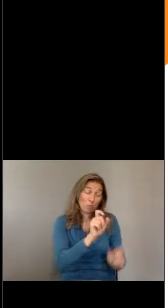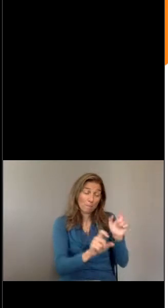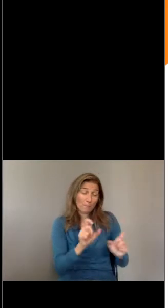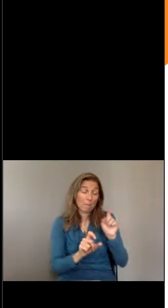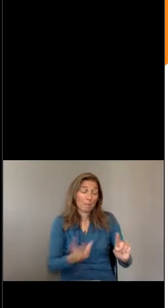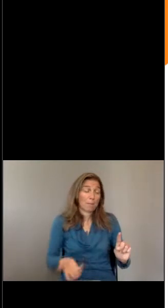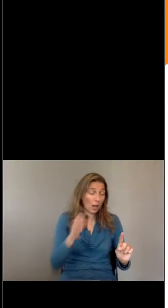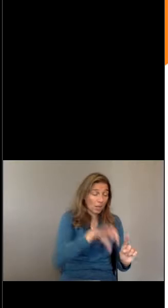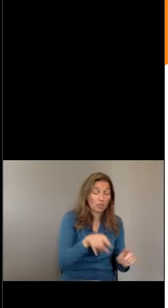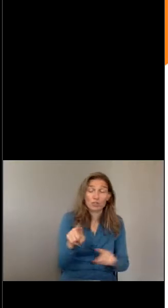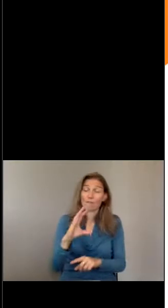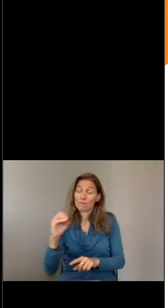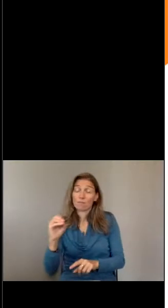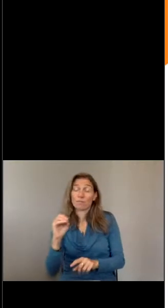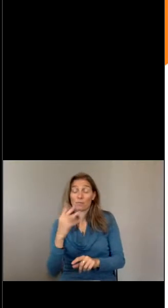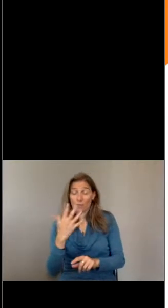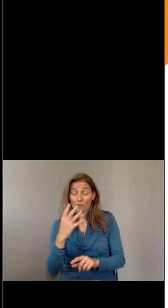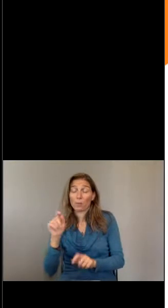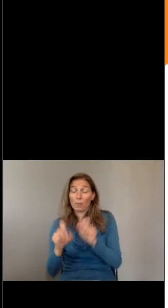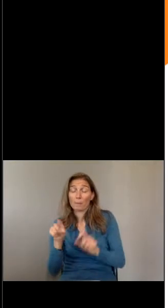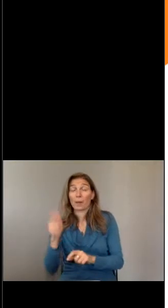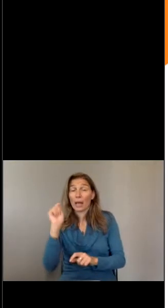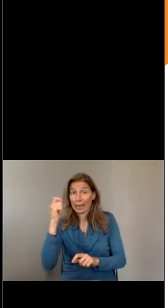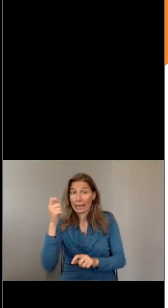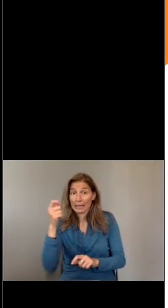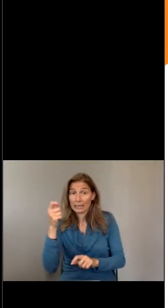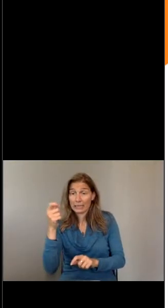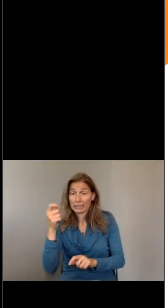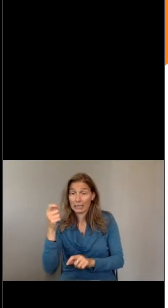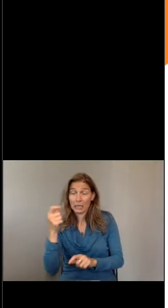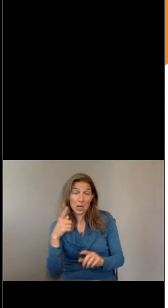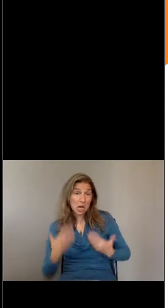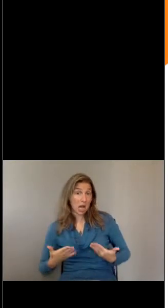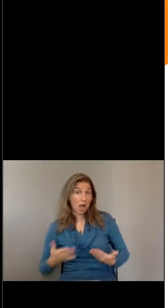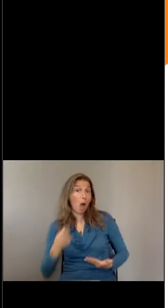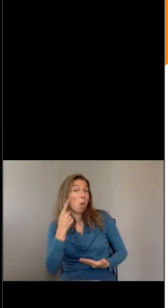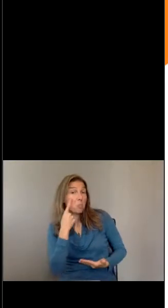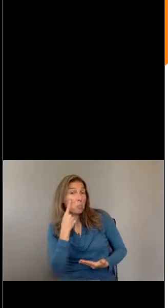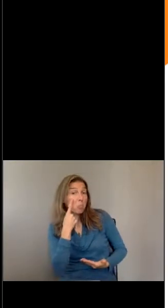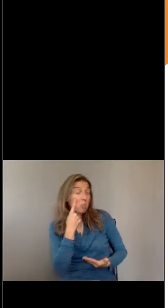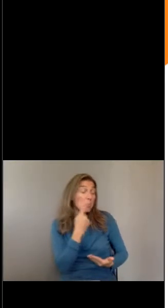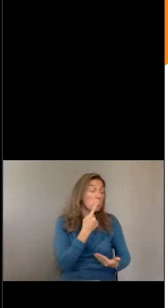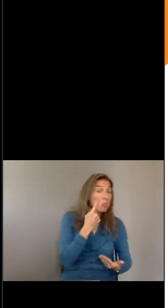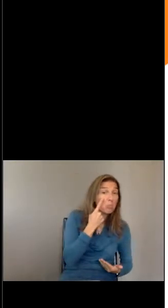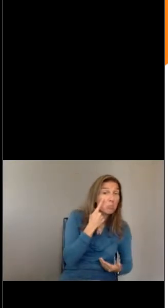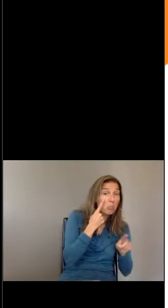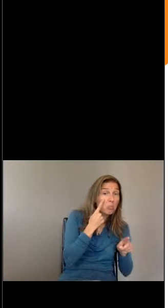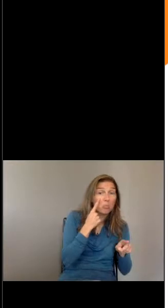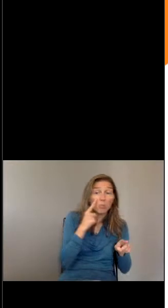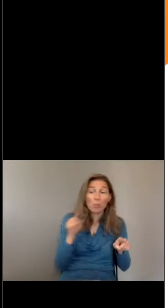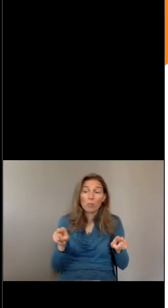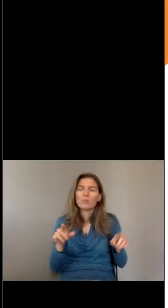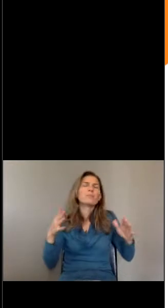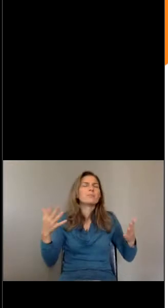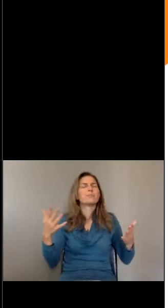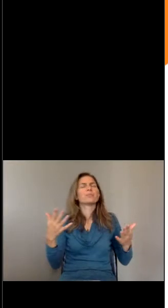And the basic objective of this scheme is to present a sort of model, a sustainable model